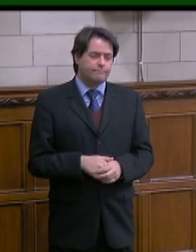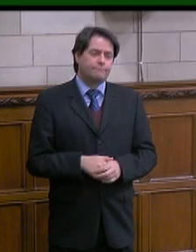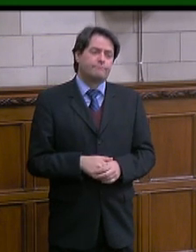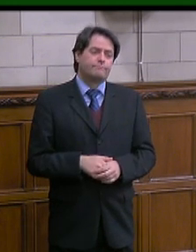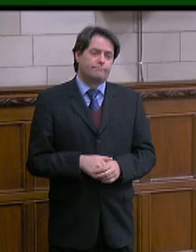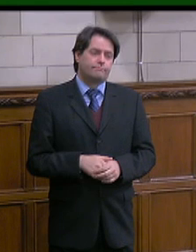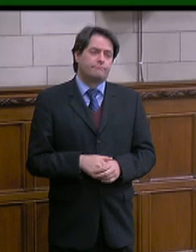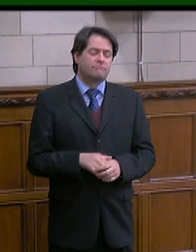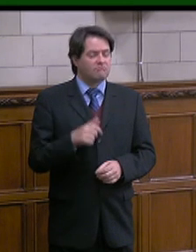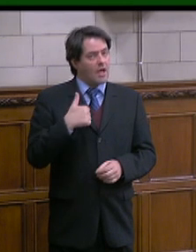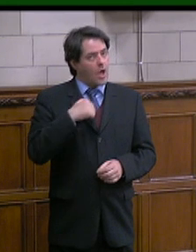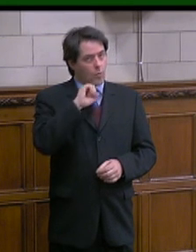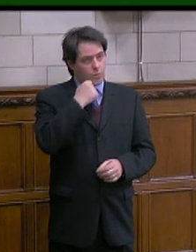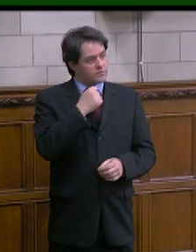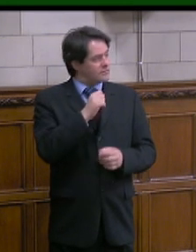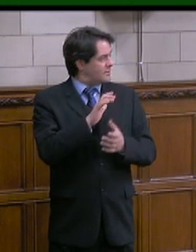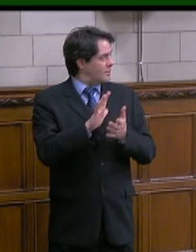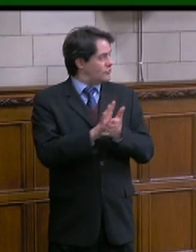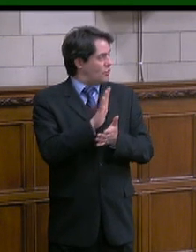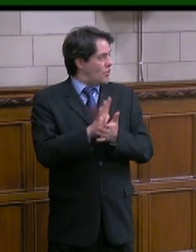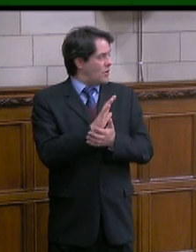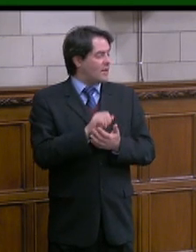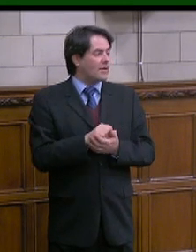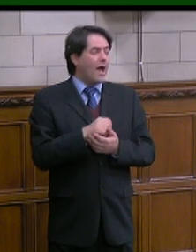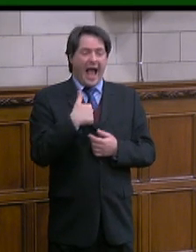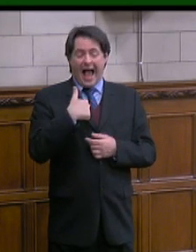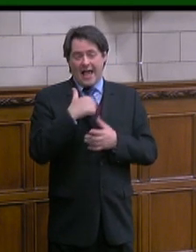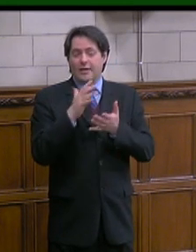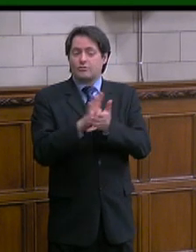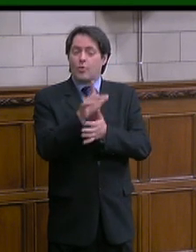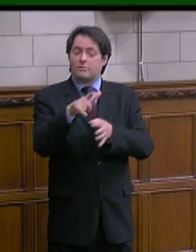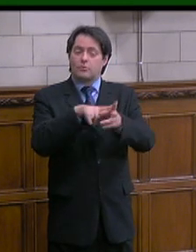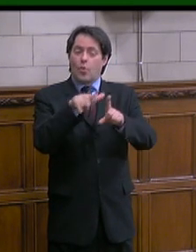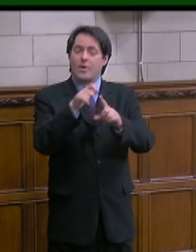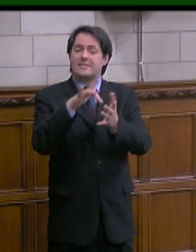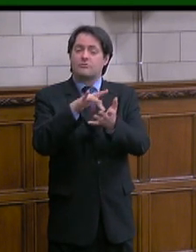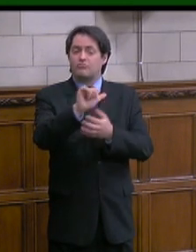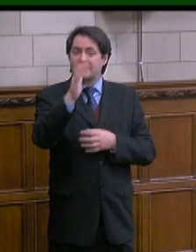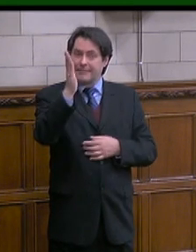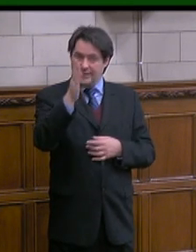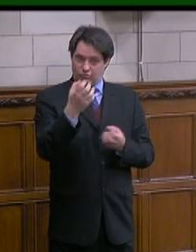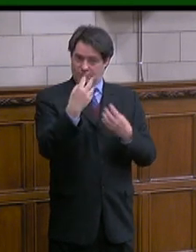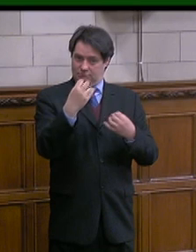I very much enjoyed the speech by the hon. Member for York Central.